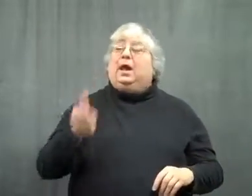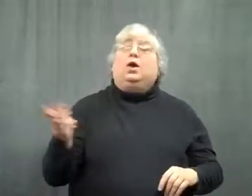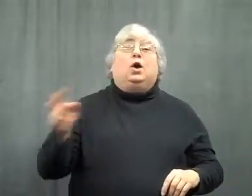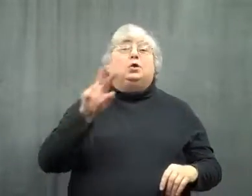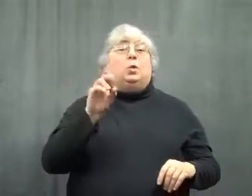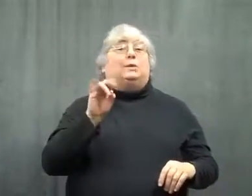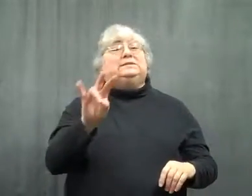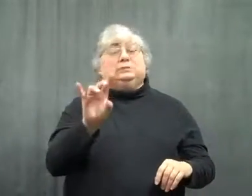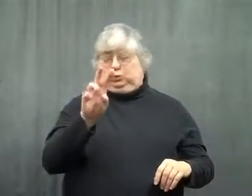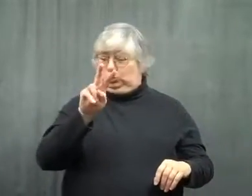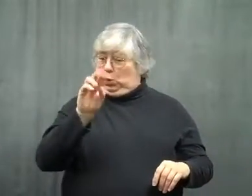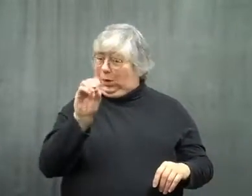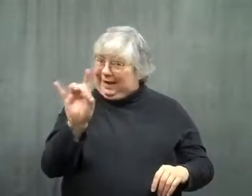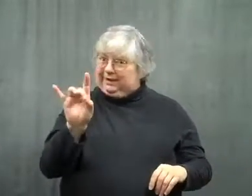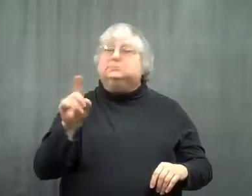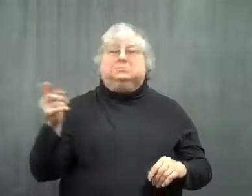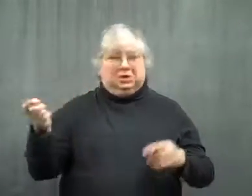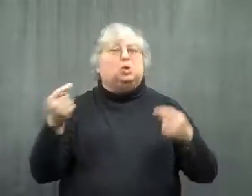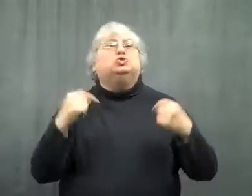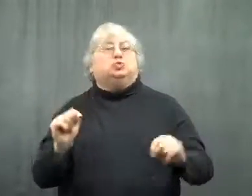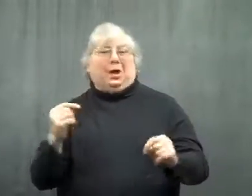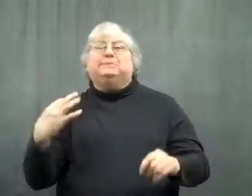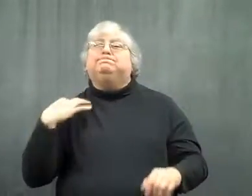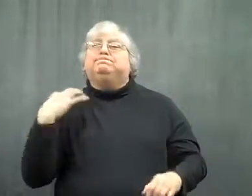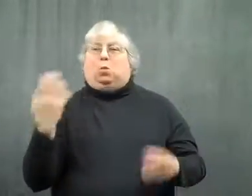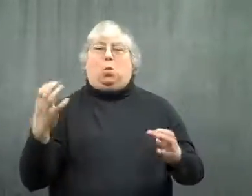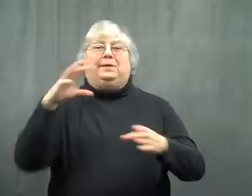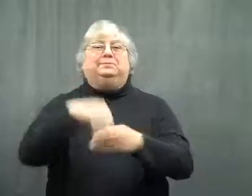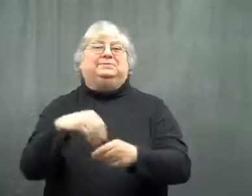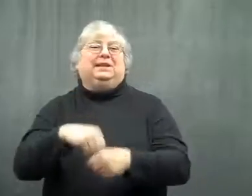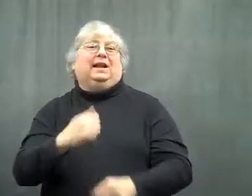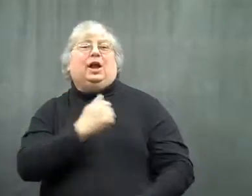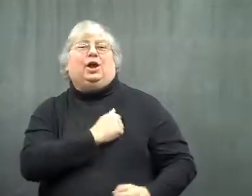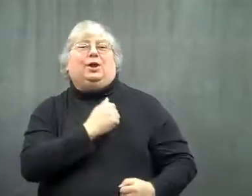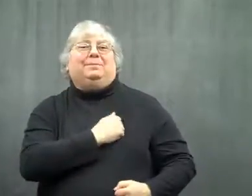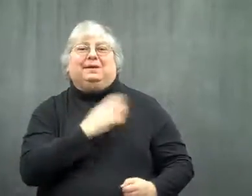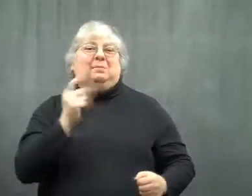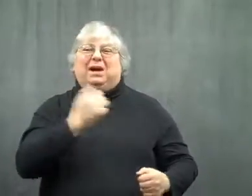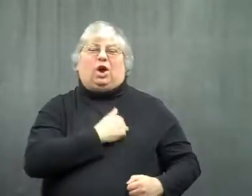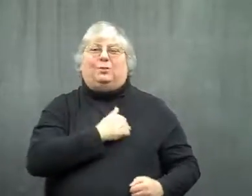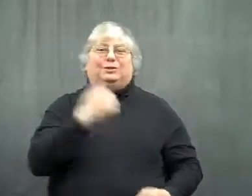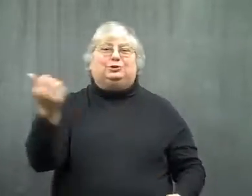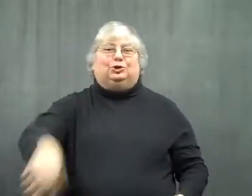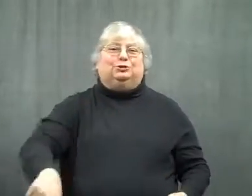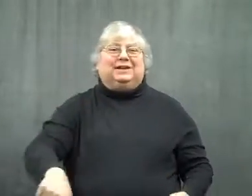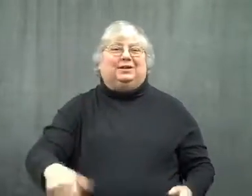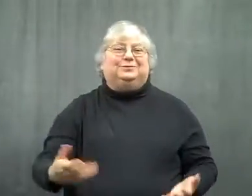In 2008, he tried to join the Army, but they turned him down.